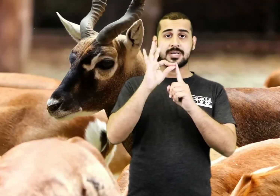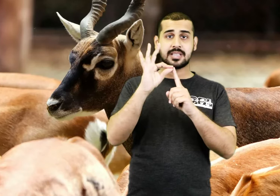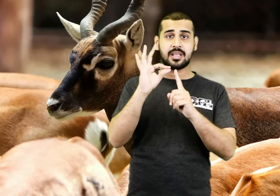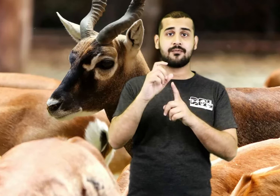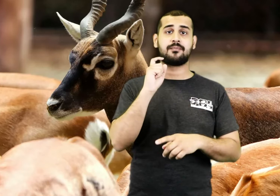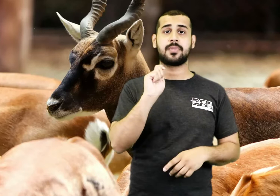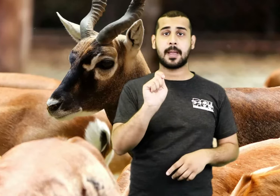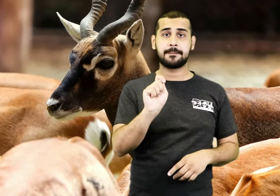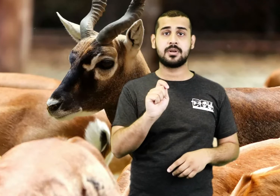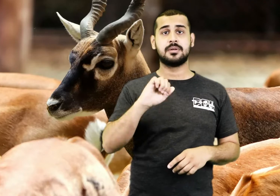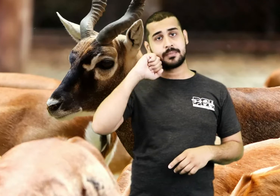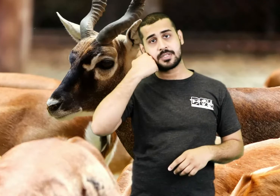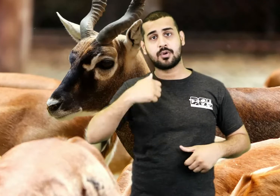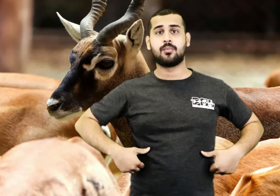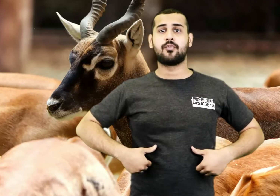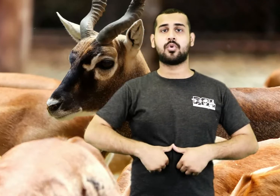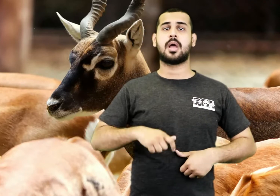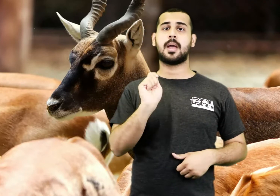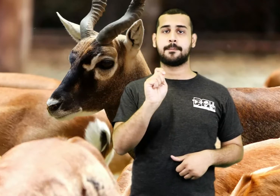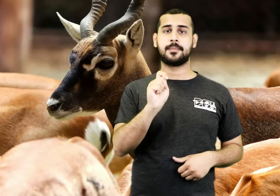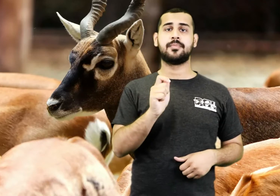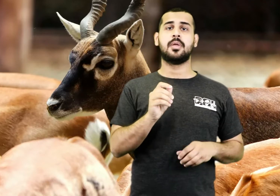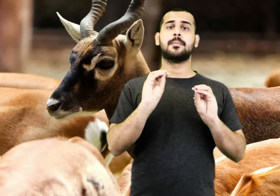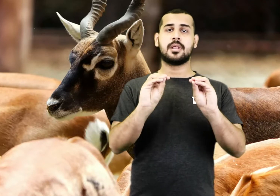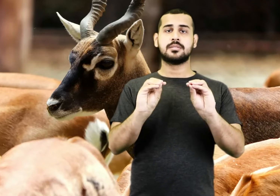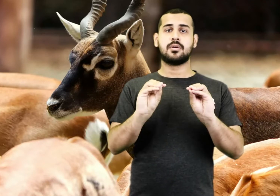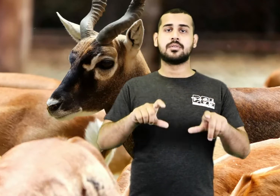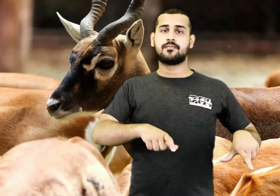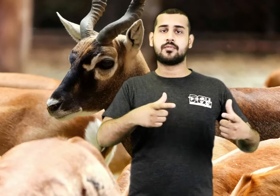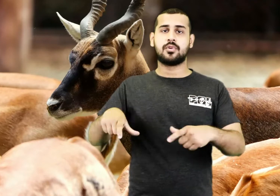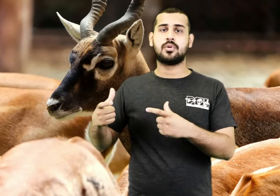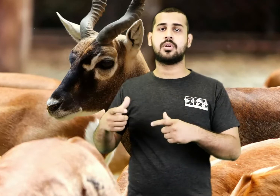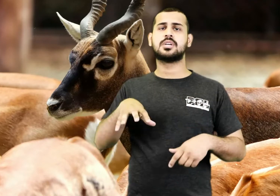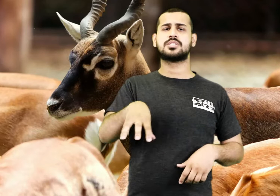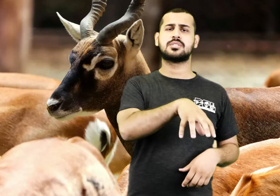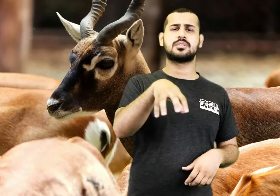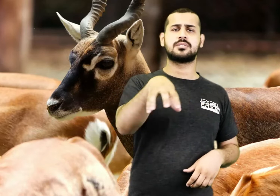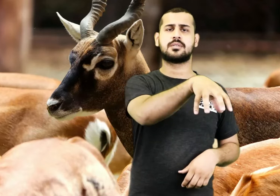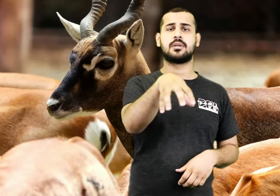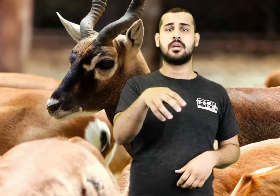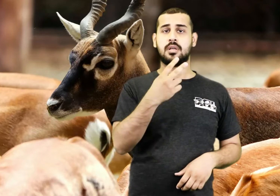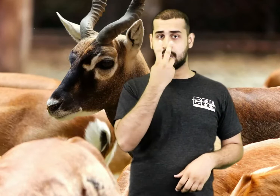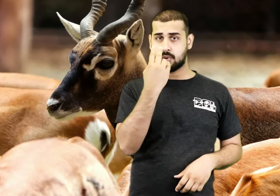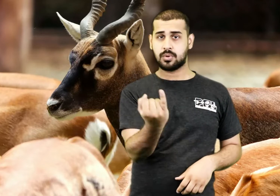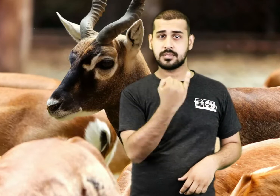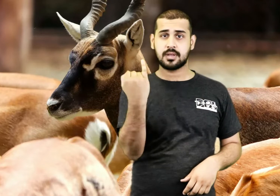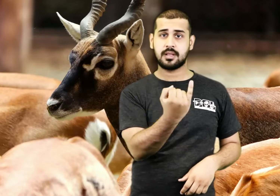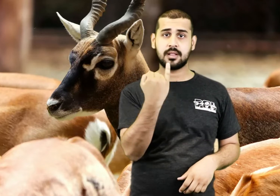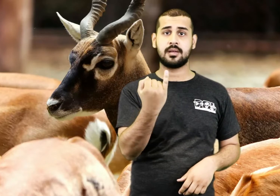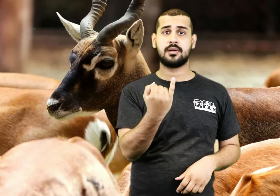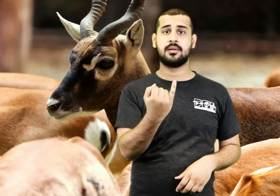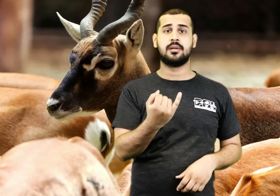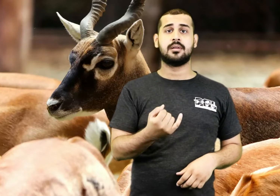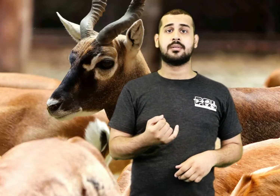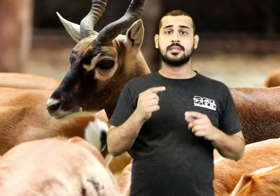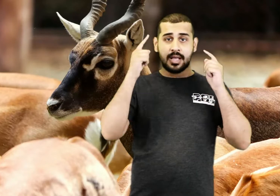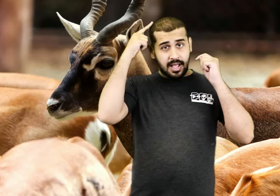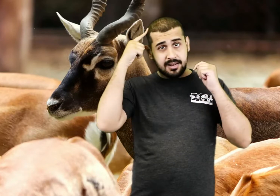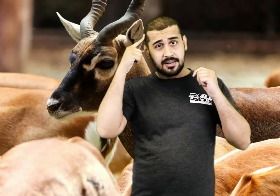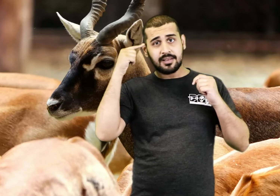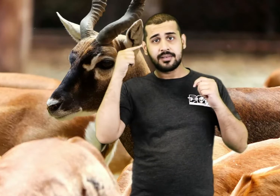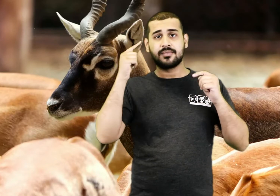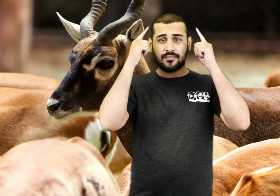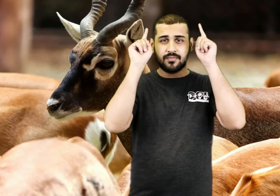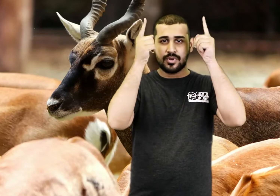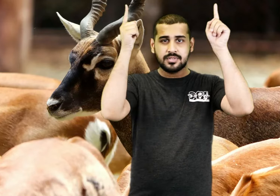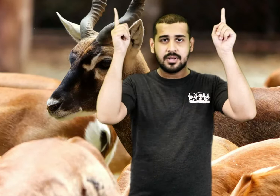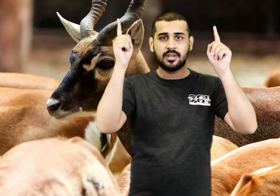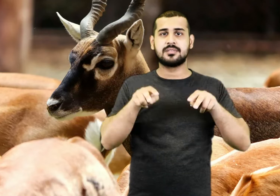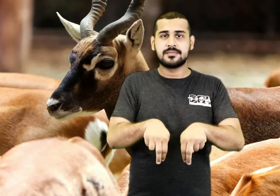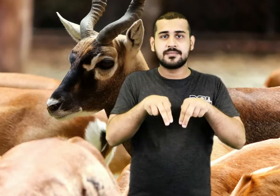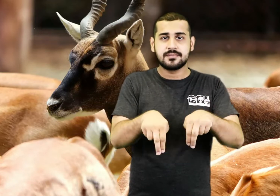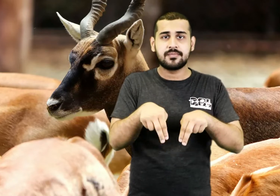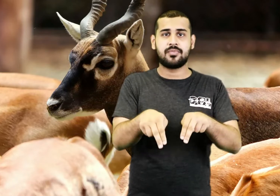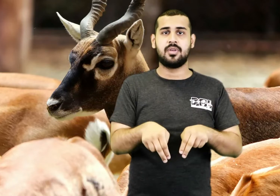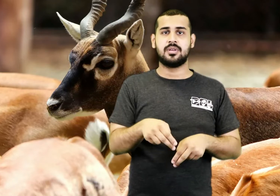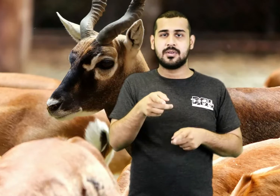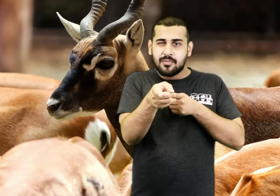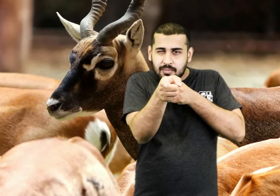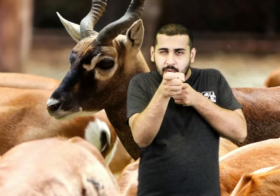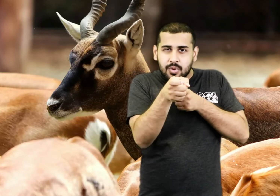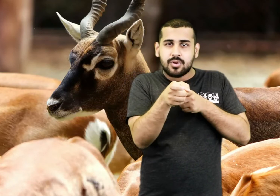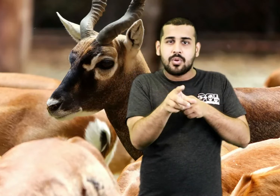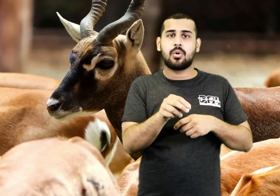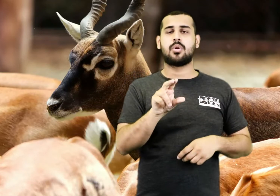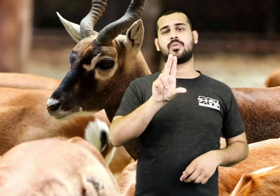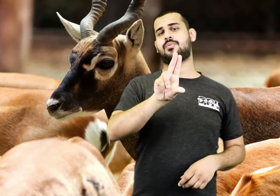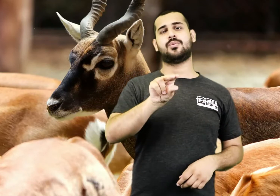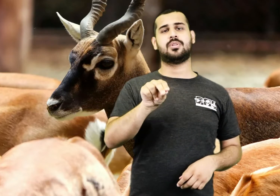Check posts have been set up at various places in the area with the help of the Pakistan Army and Punjab Rangers so that no one can hunt black deer.